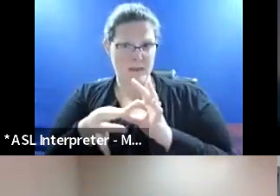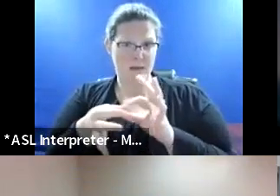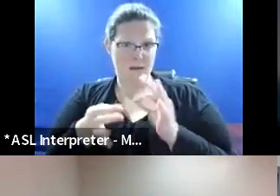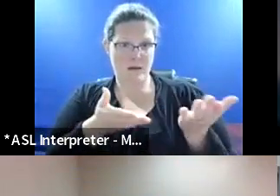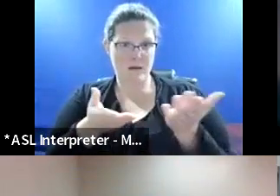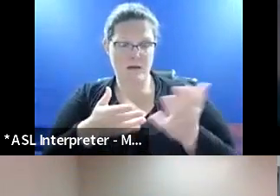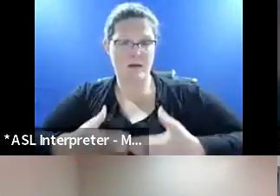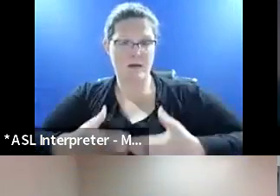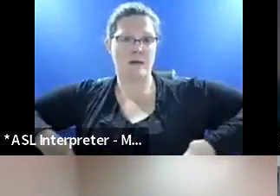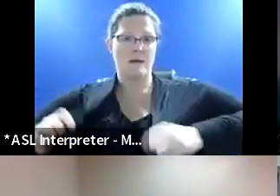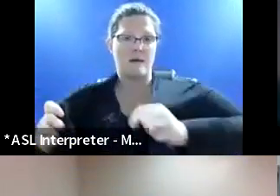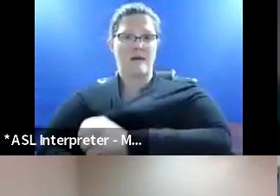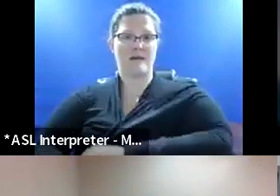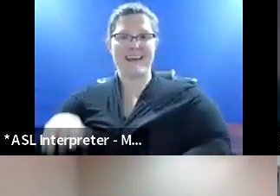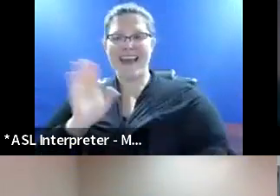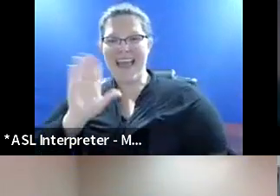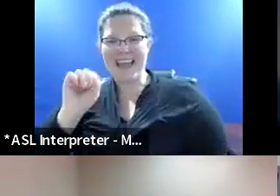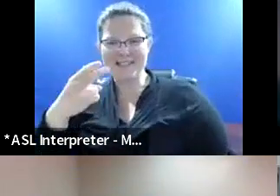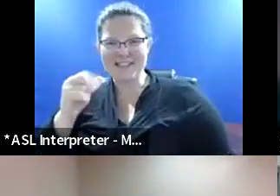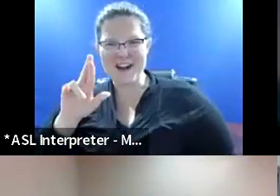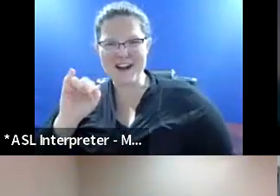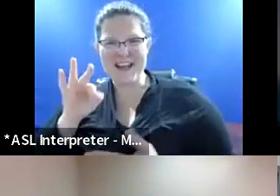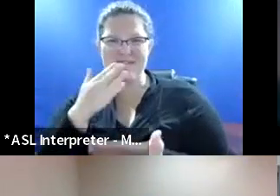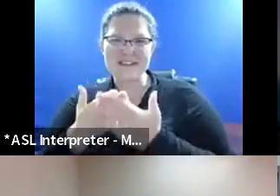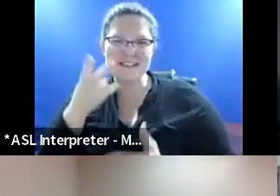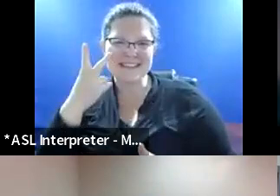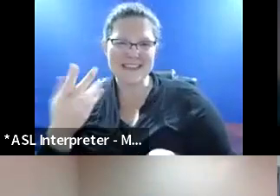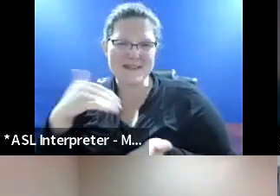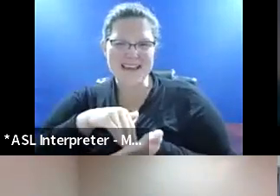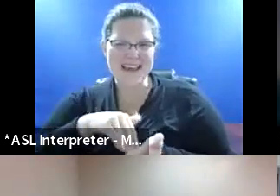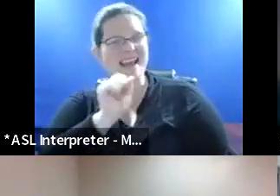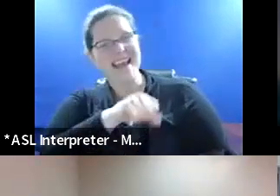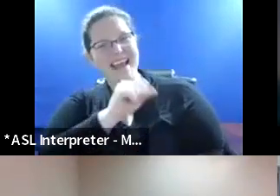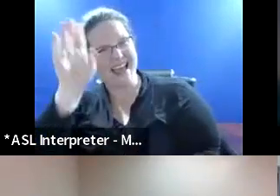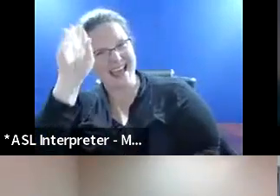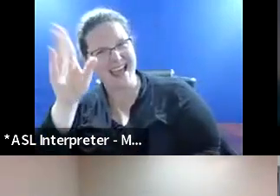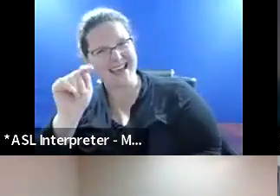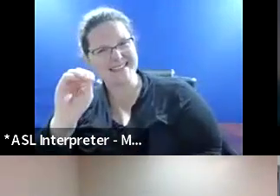THANK YOU SO MUCH. I AM THANK YOU FOR BEING WILLING TO SHARE ALL OF THIS AMAZING INFORMATION. I THINK WE HAVE TOM. TOM, DID YOU WANT TO GO?